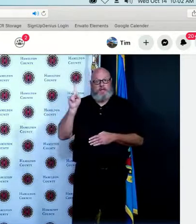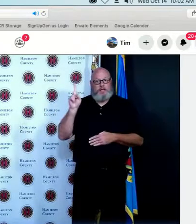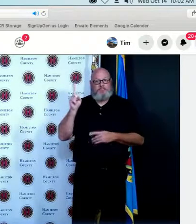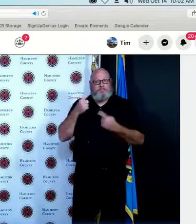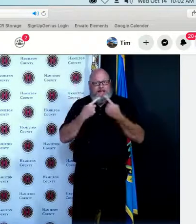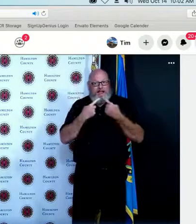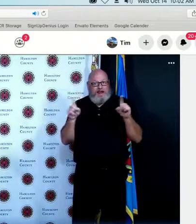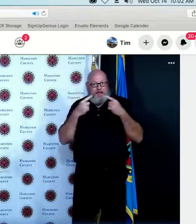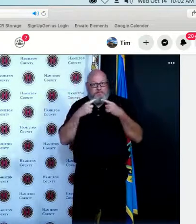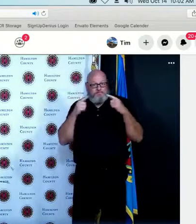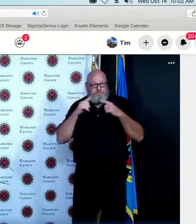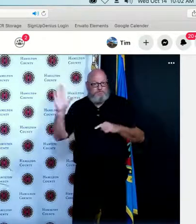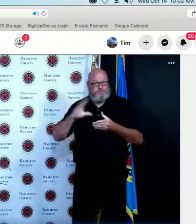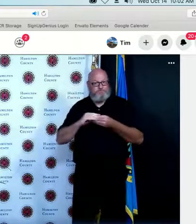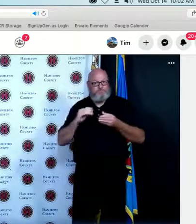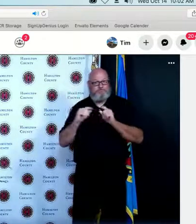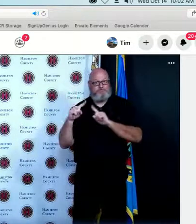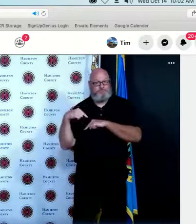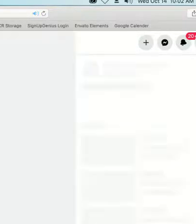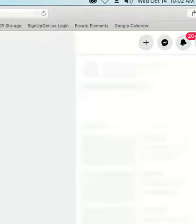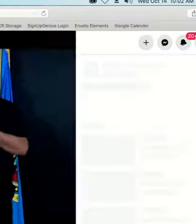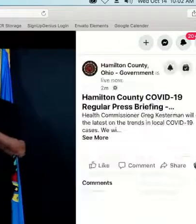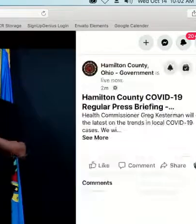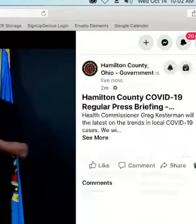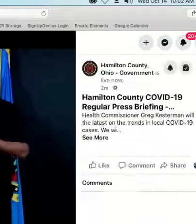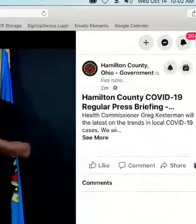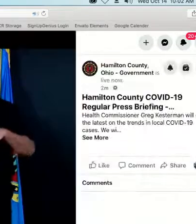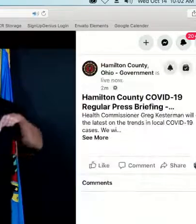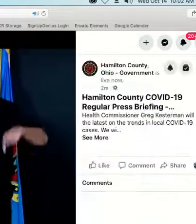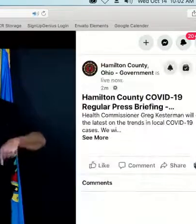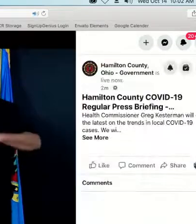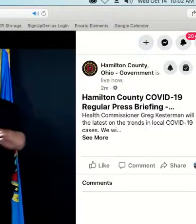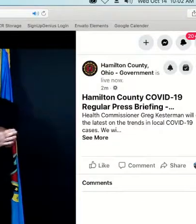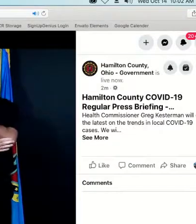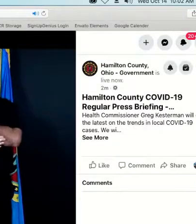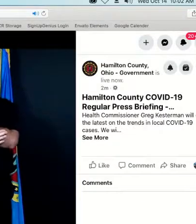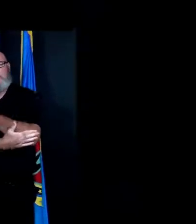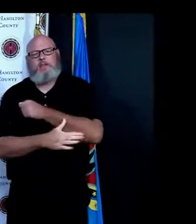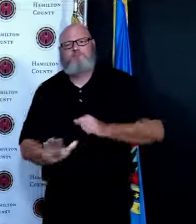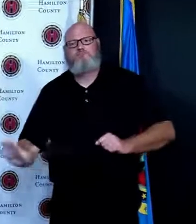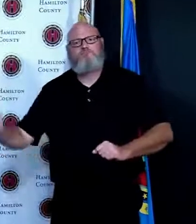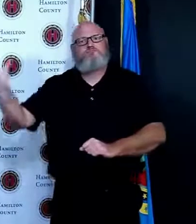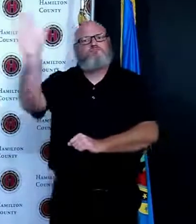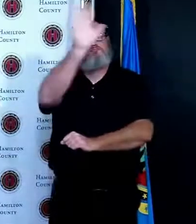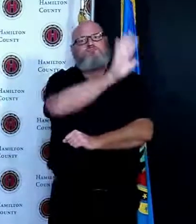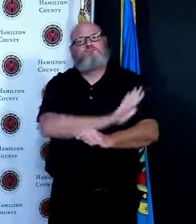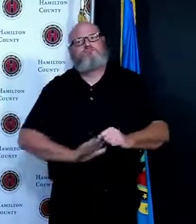an upward trend in the country for positive cases and we're seeing the same here in Hamilton County